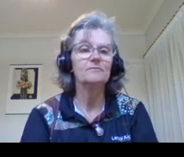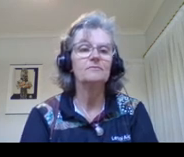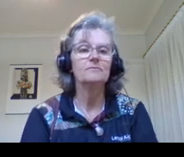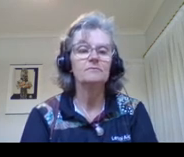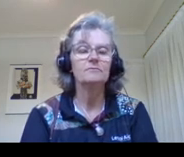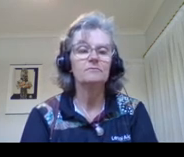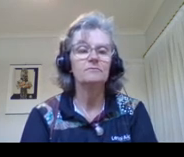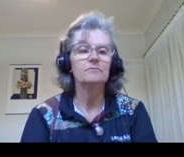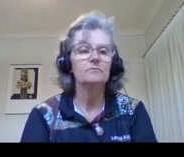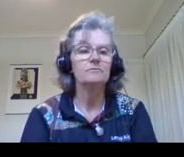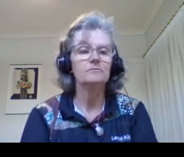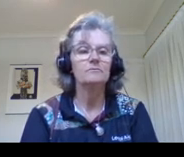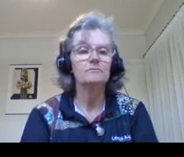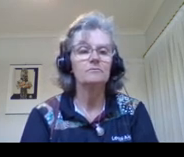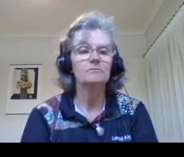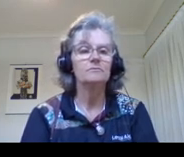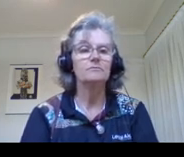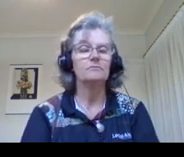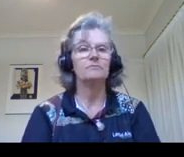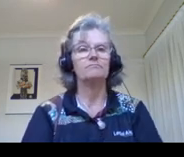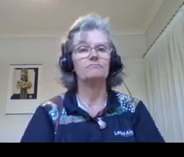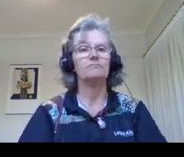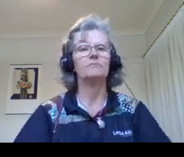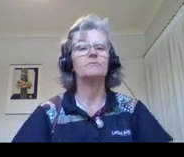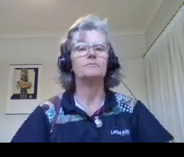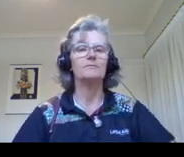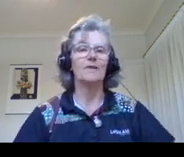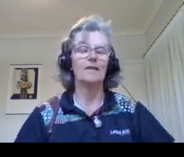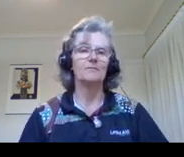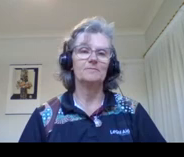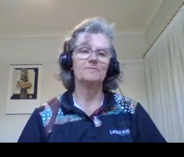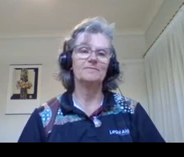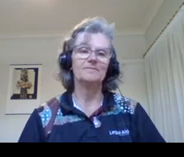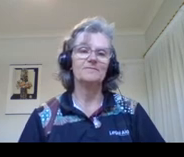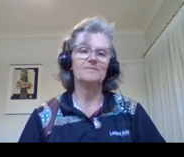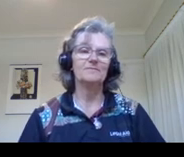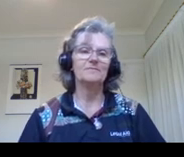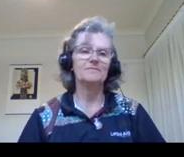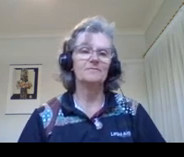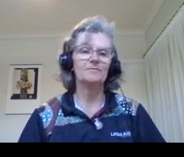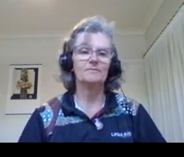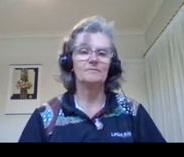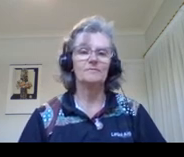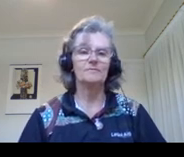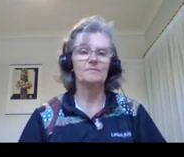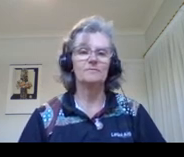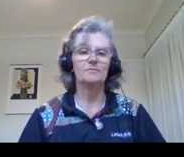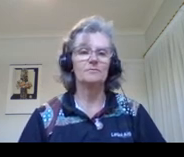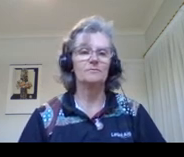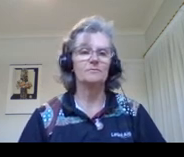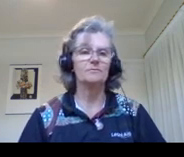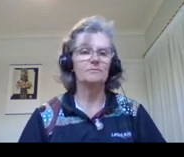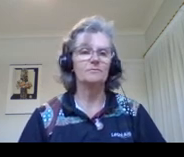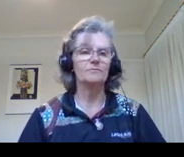most people would have I certainly have so we know that the most frequent way scammers